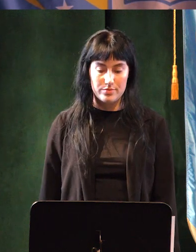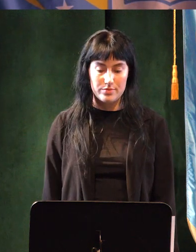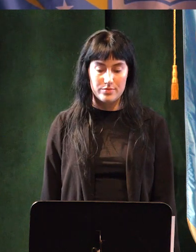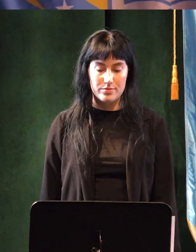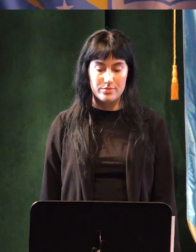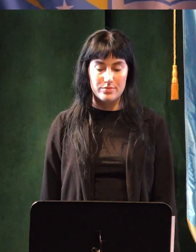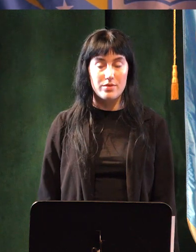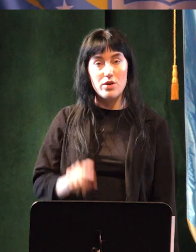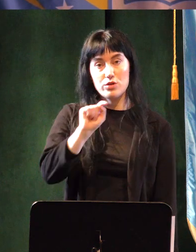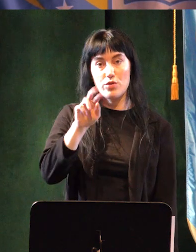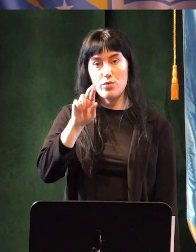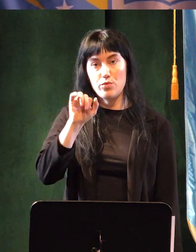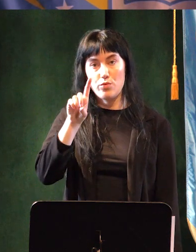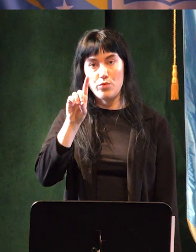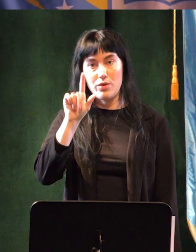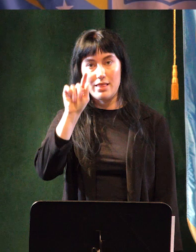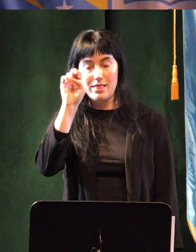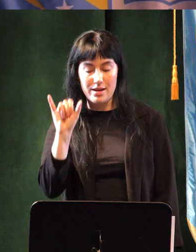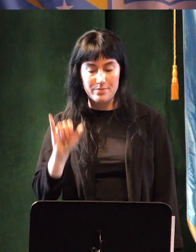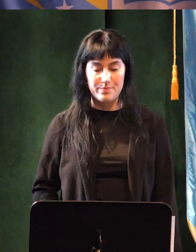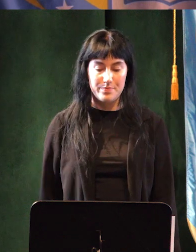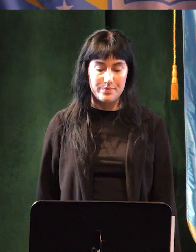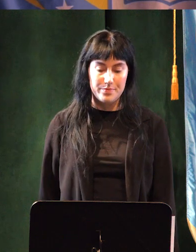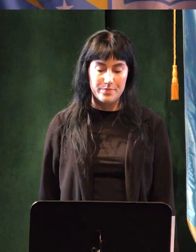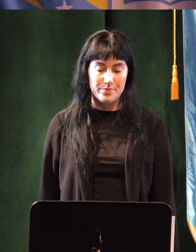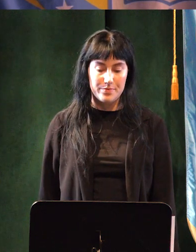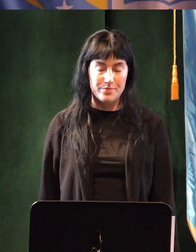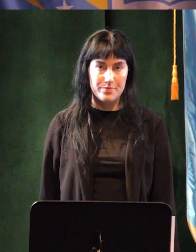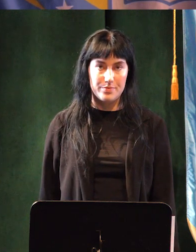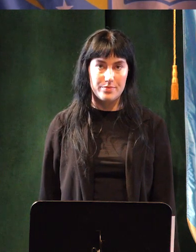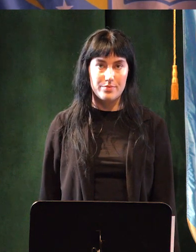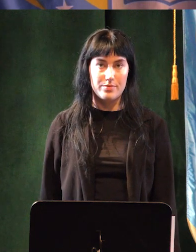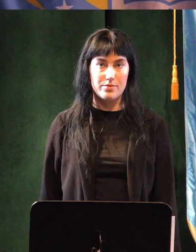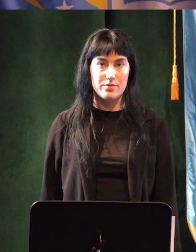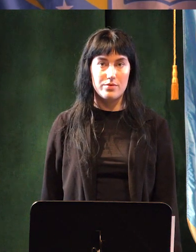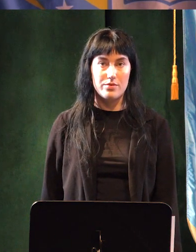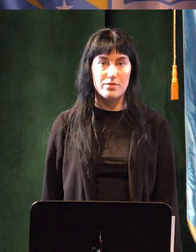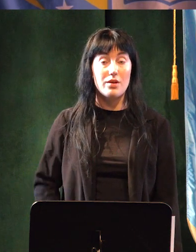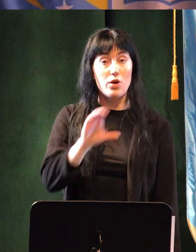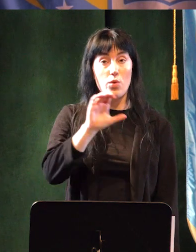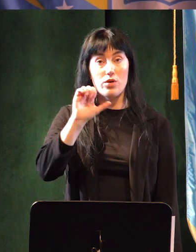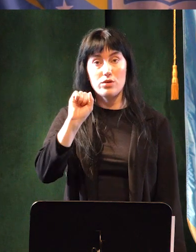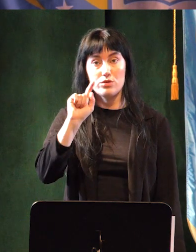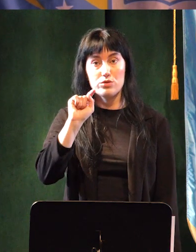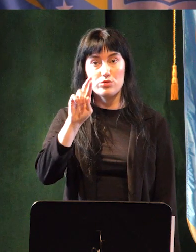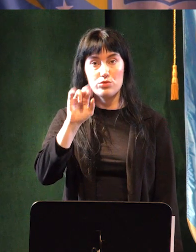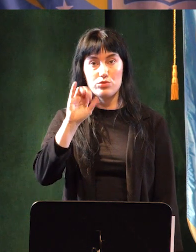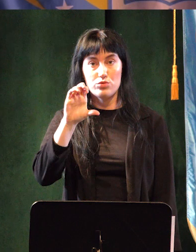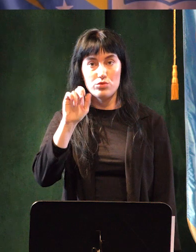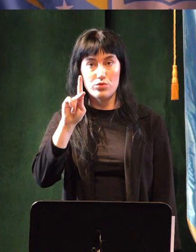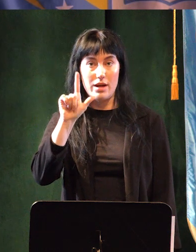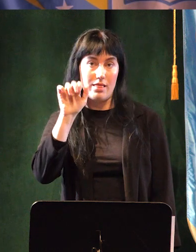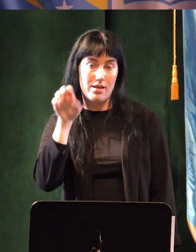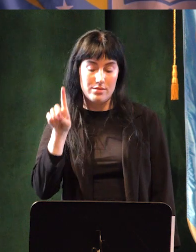Trevor Lynn Ridley Courtney Strickland